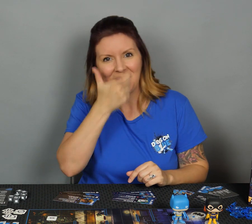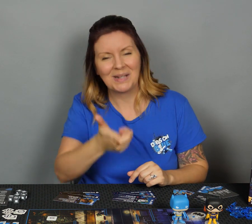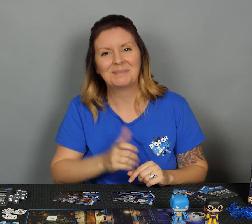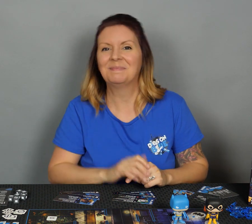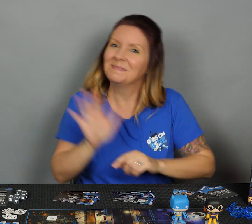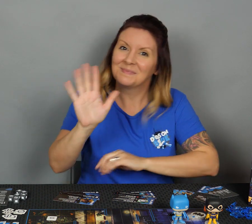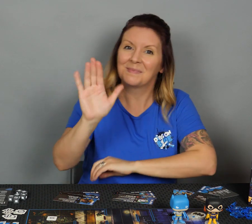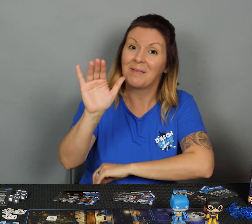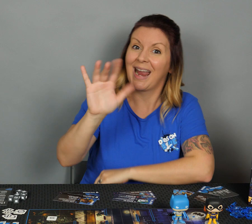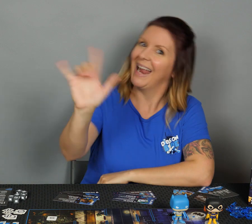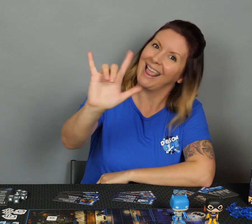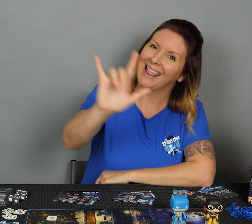Thanks for watching! Bye bye!